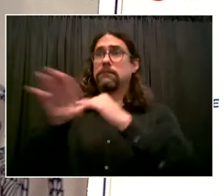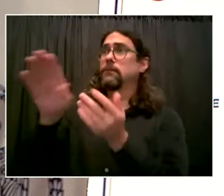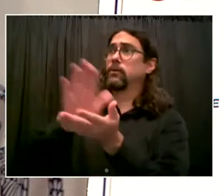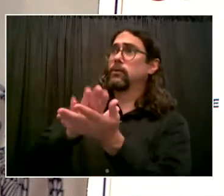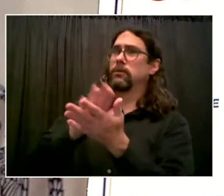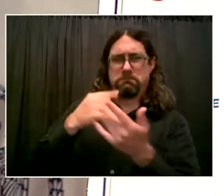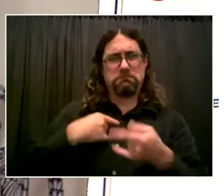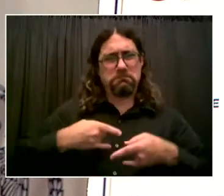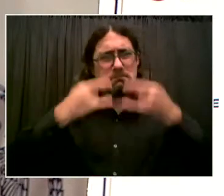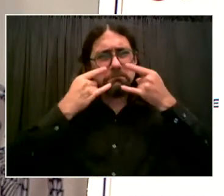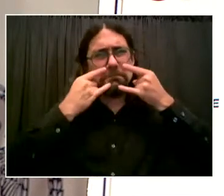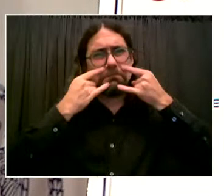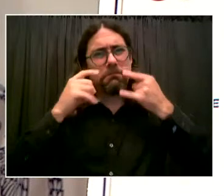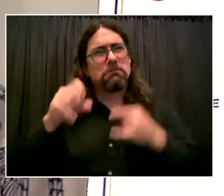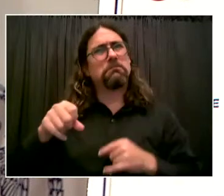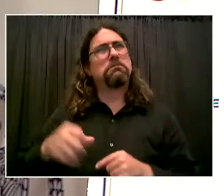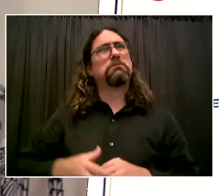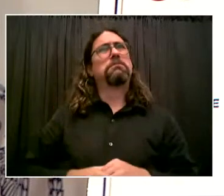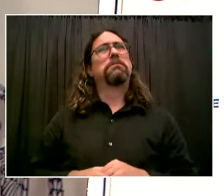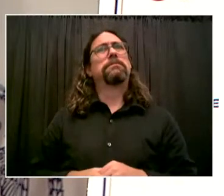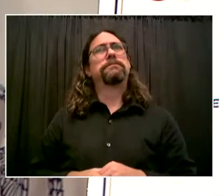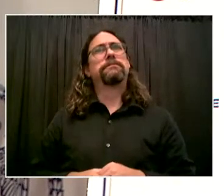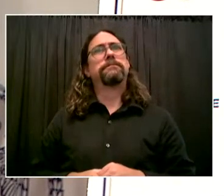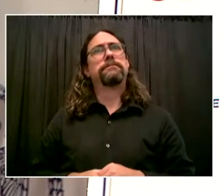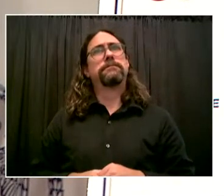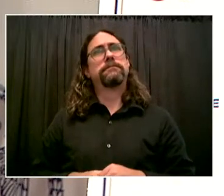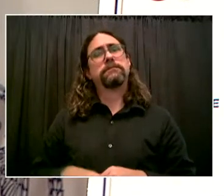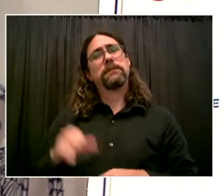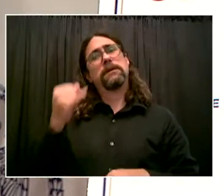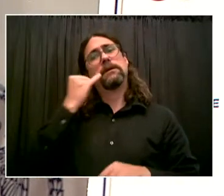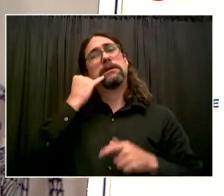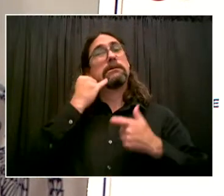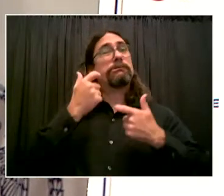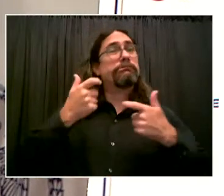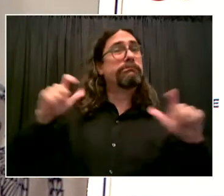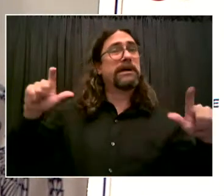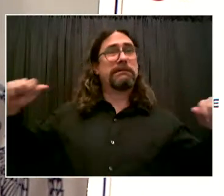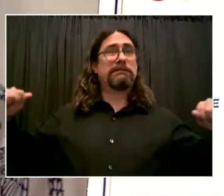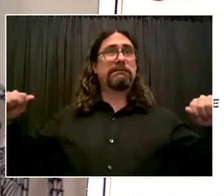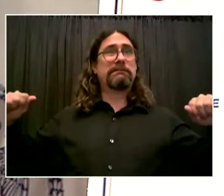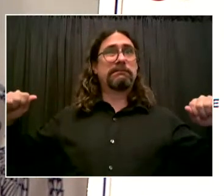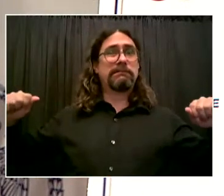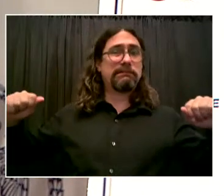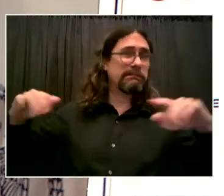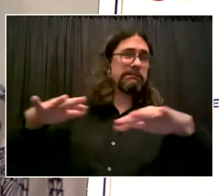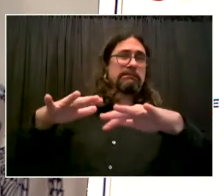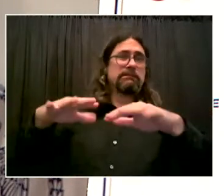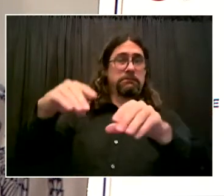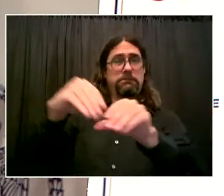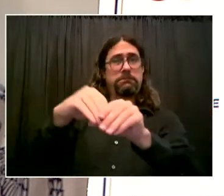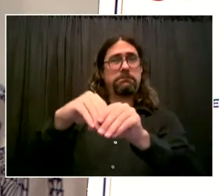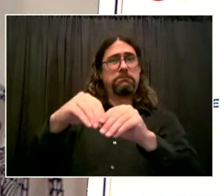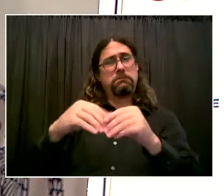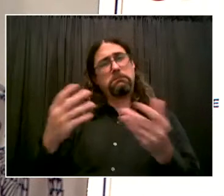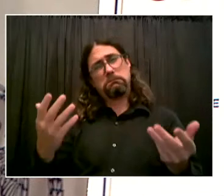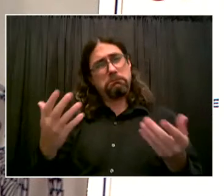MANDATED PLACES ERWHE I FLEE A CROWDED SITTIUAON THA T REQUIRES INDOOR I WOULD. BUT THE